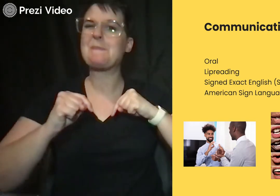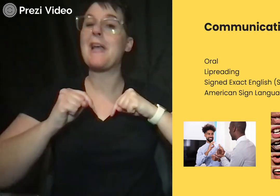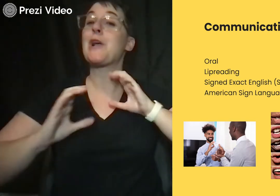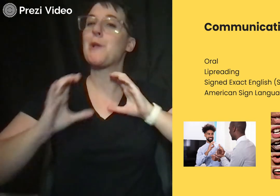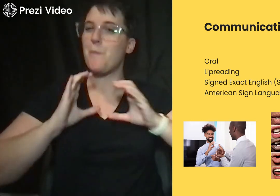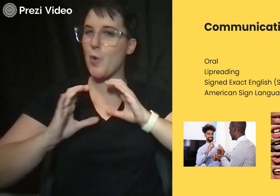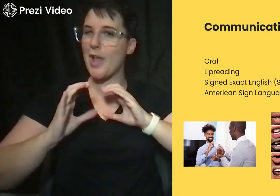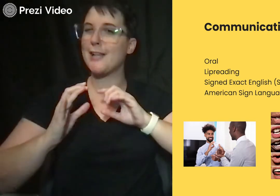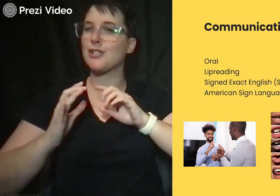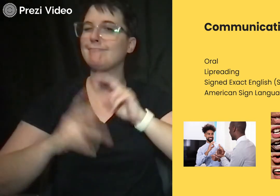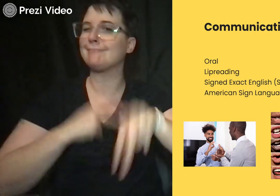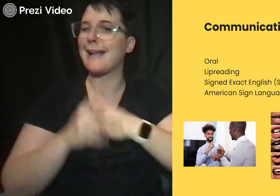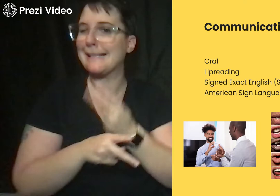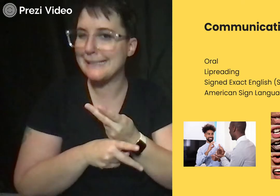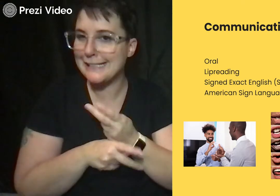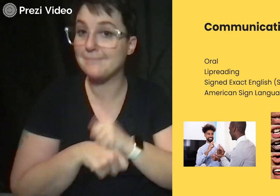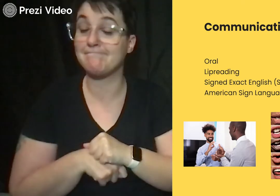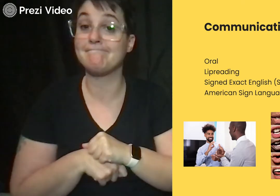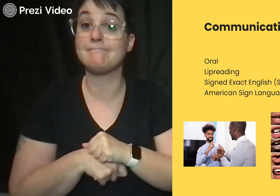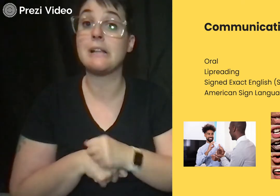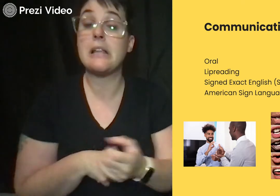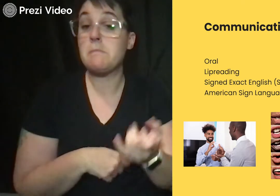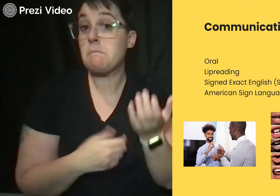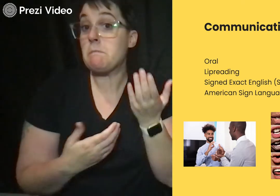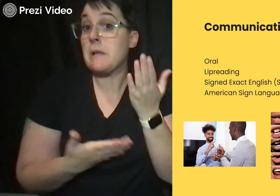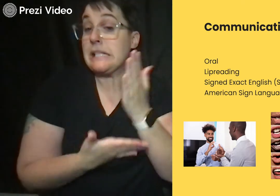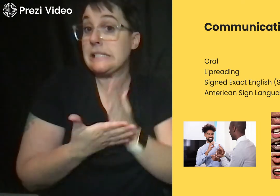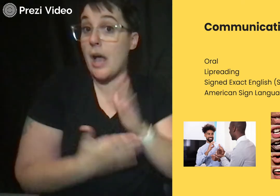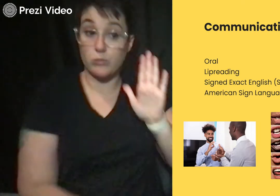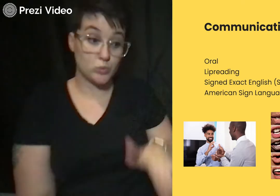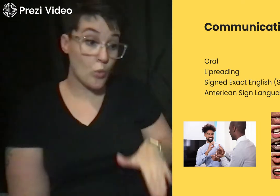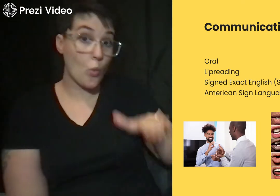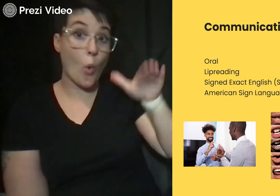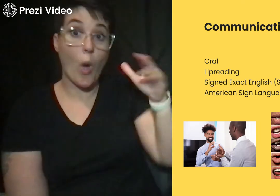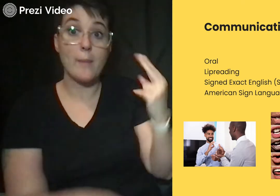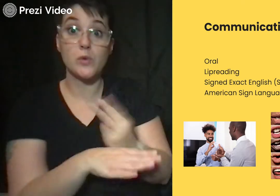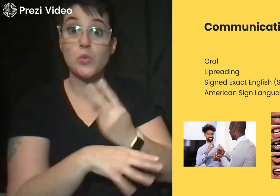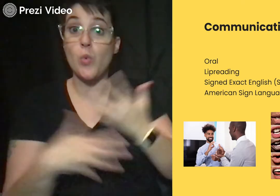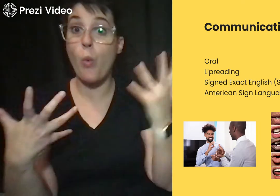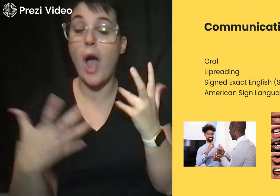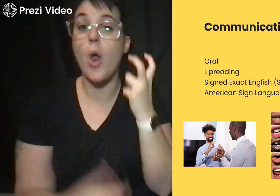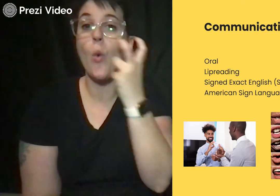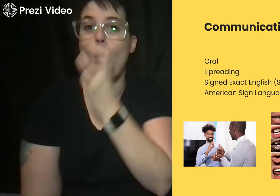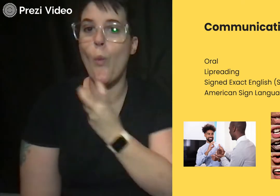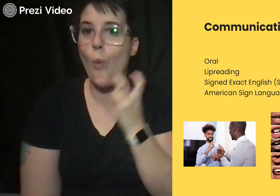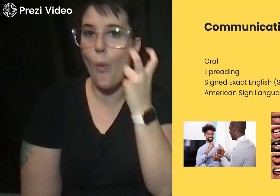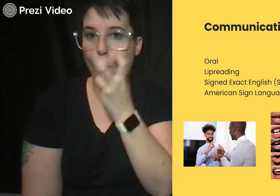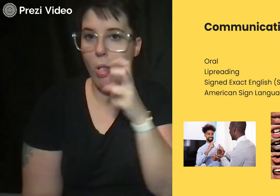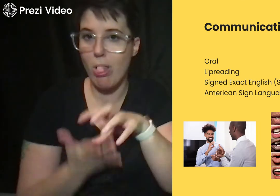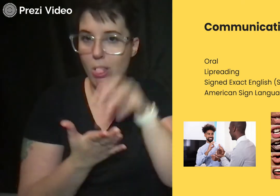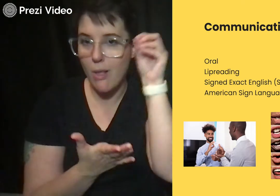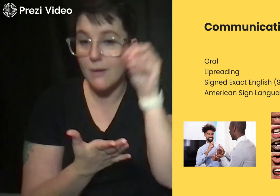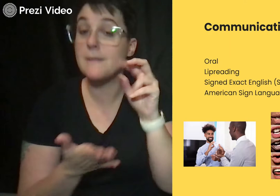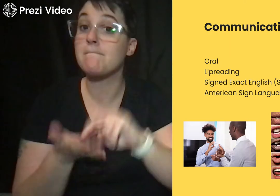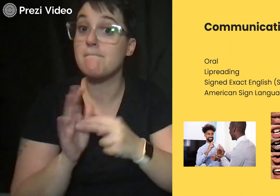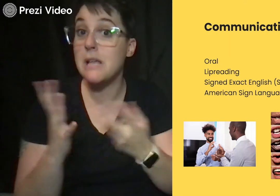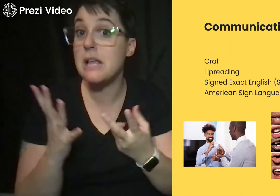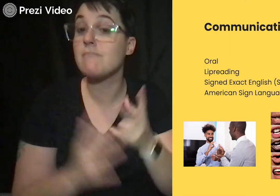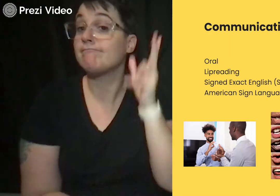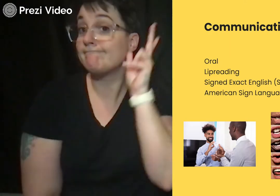Let's back up to kinds of communication Some were raised using the oral method.